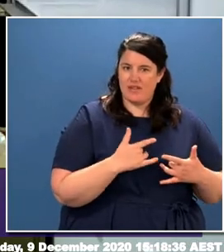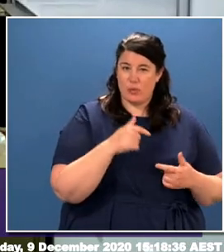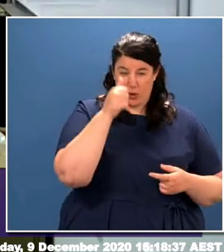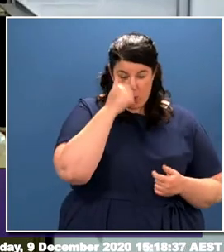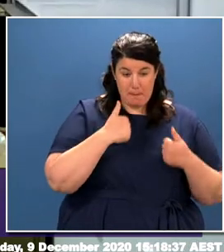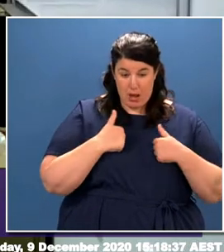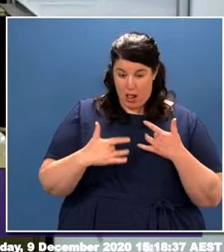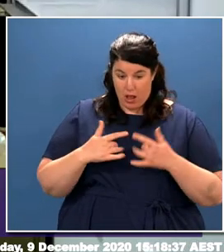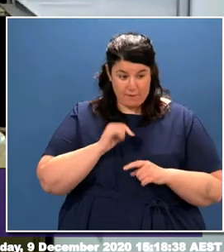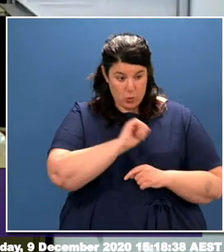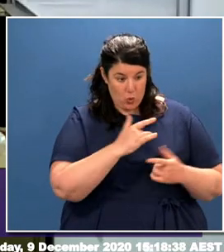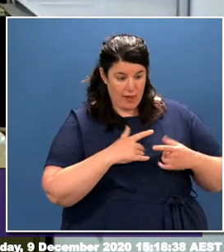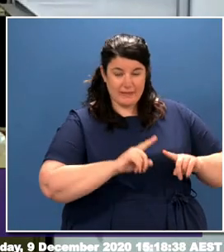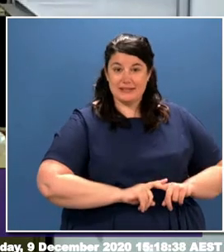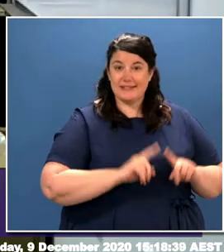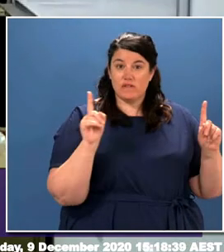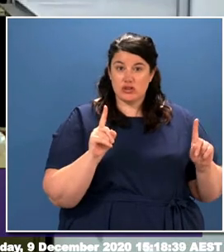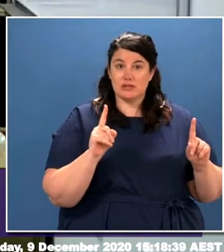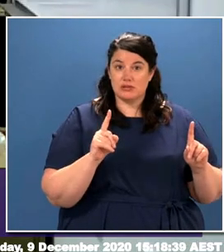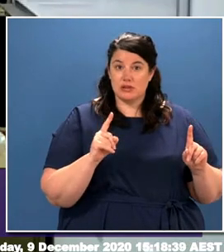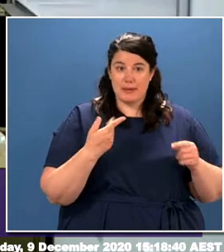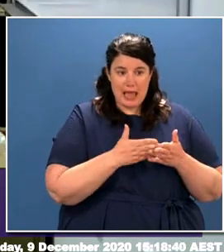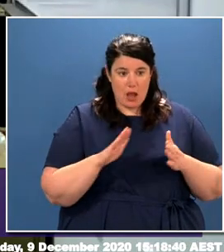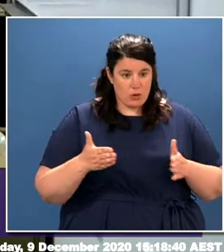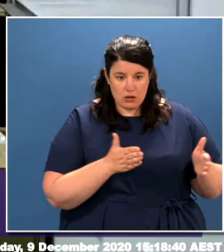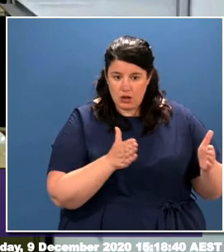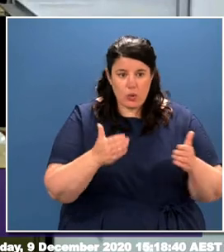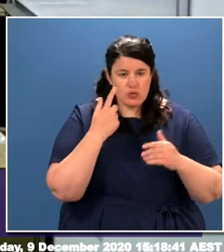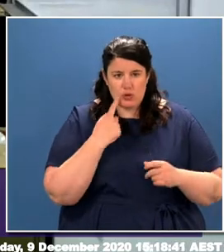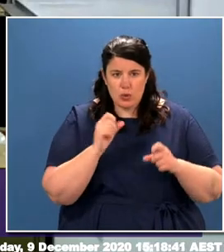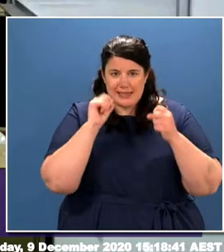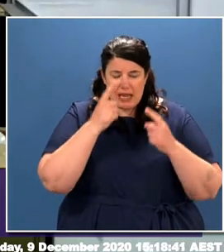to other people's experiences, so when we're trying to understand meaning and